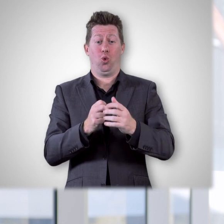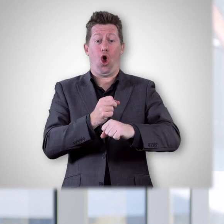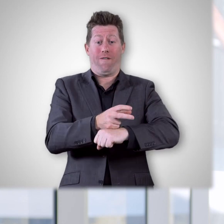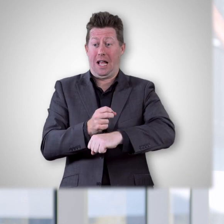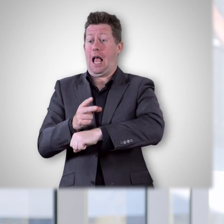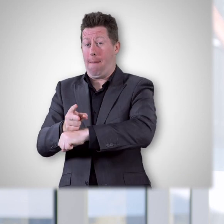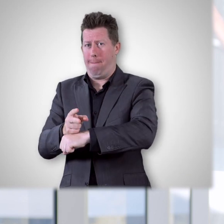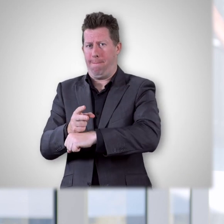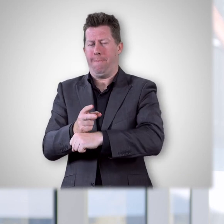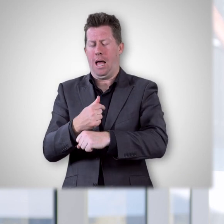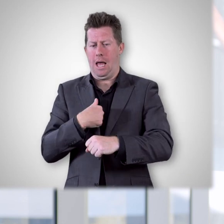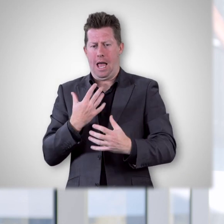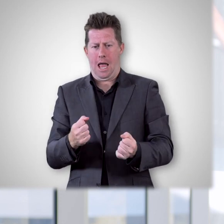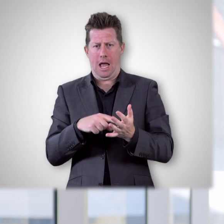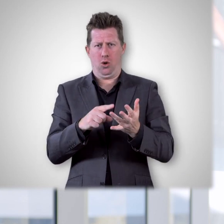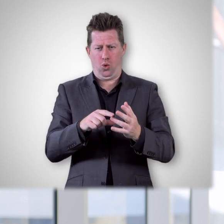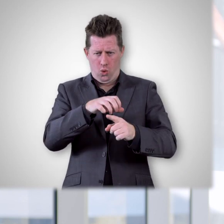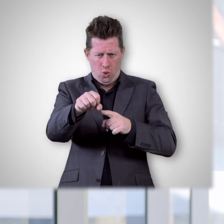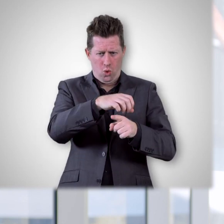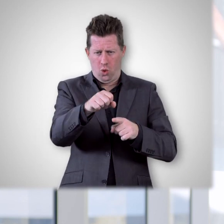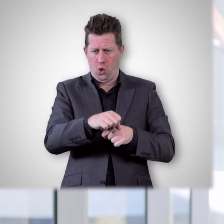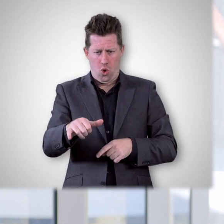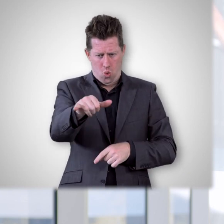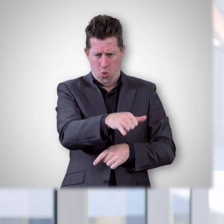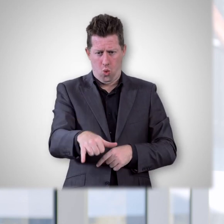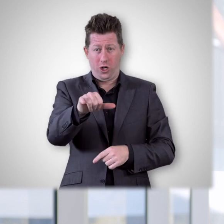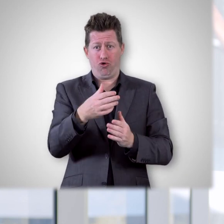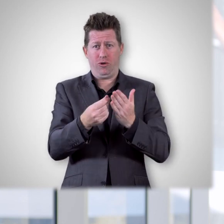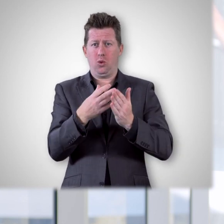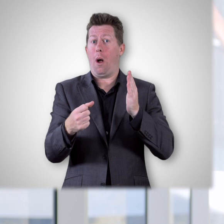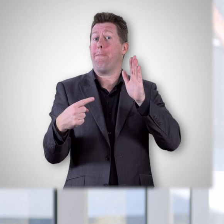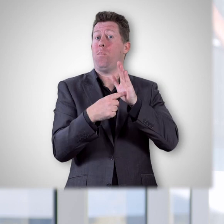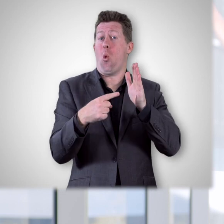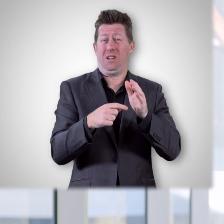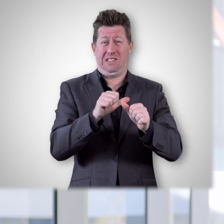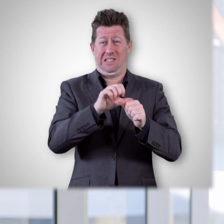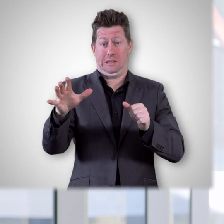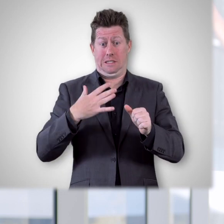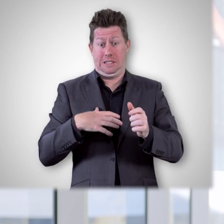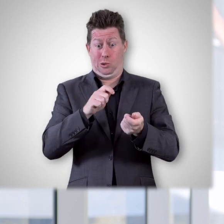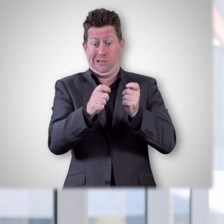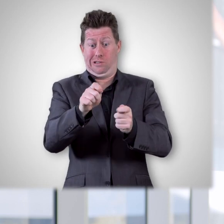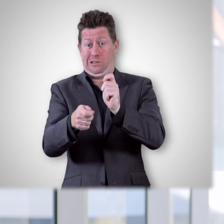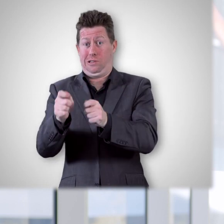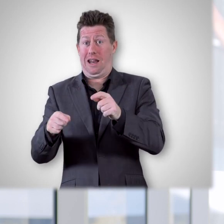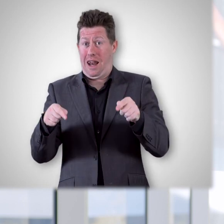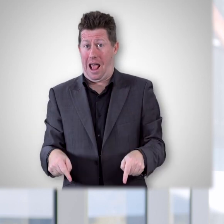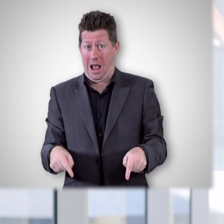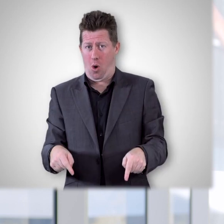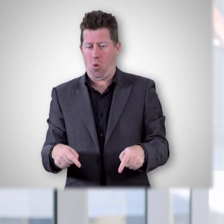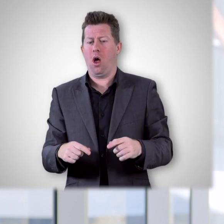these it's critical to identify the resources most in need of accessible enhancements